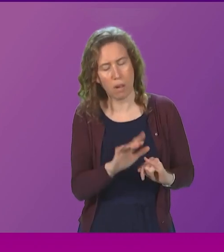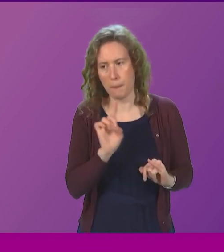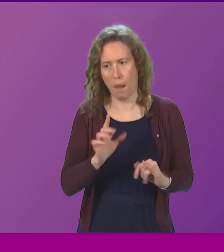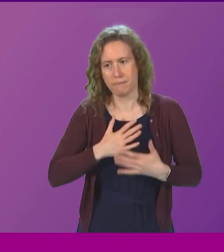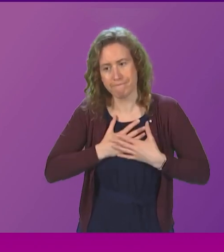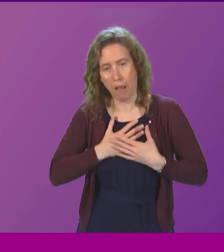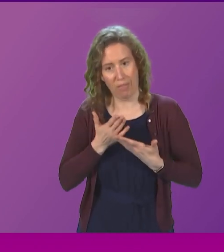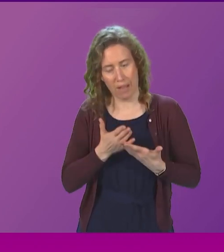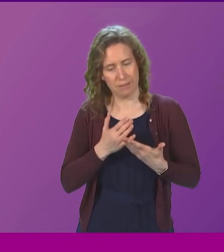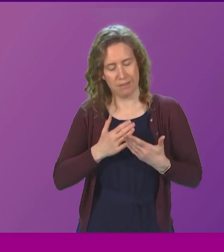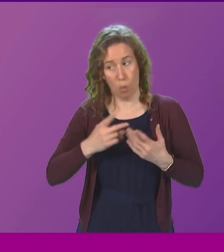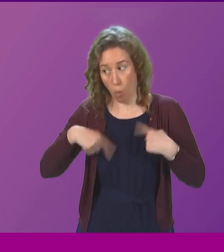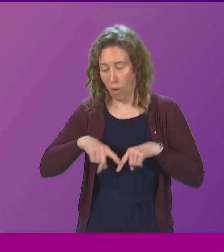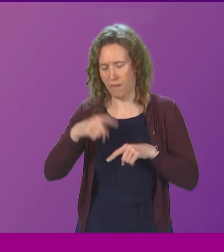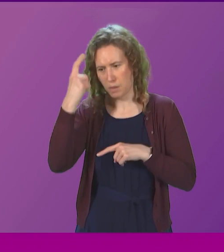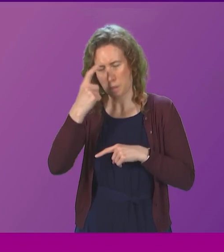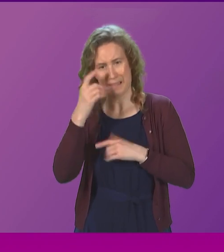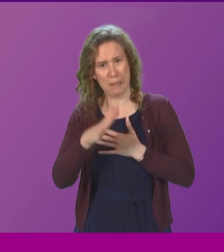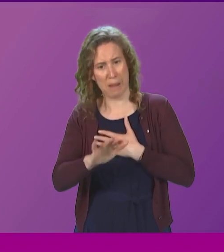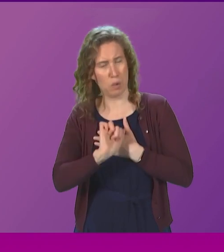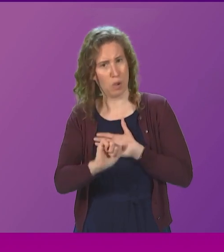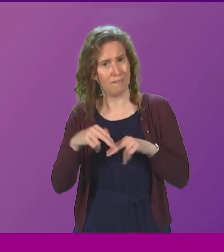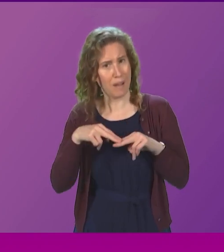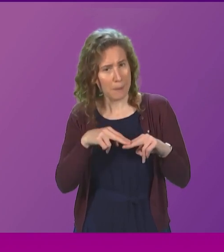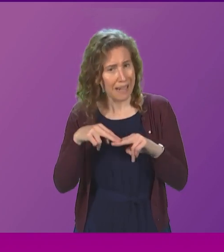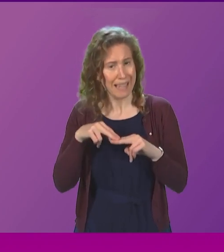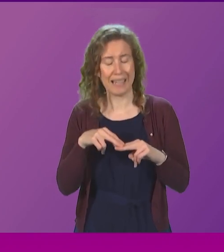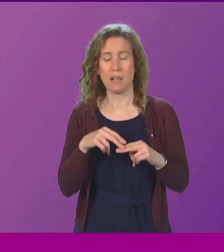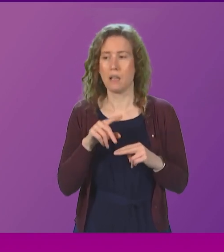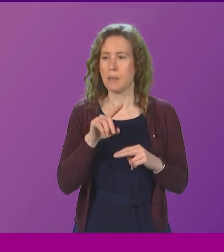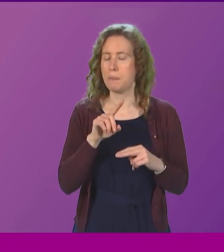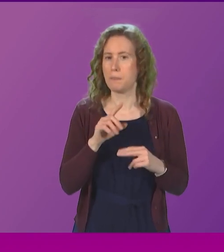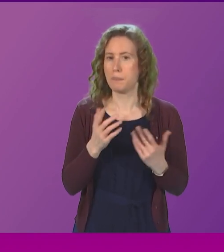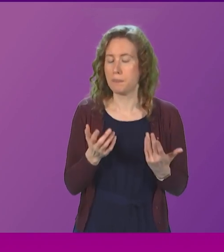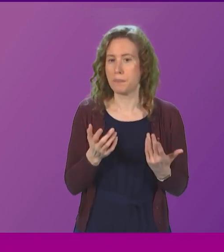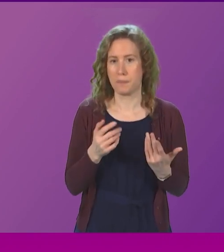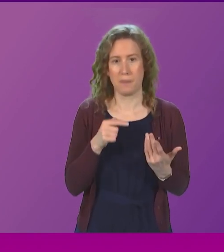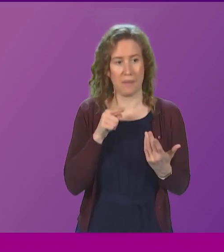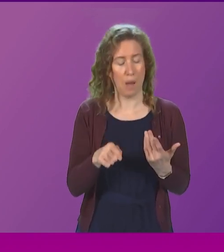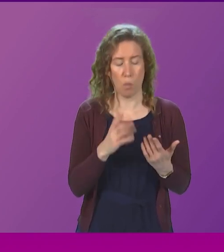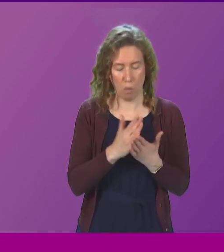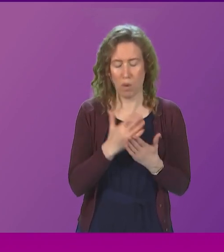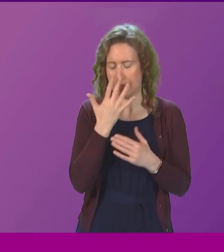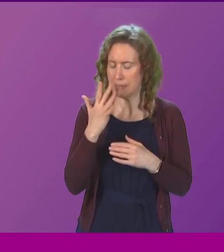Of course, all our thoughts are with Jill’s family, who will have been affected by what was a despicable crime.